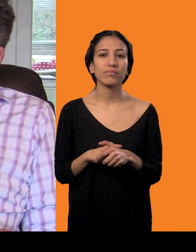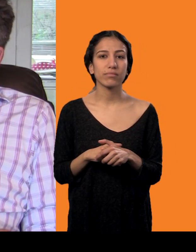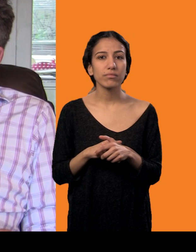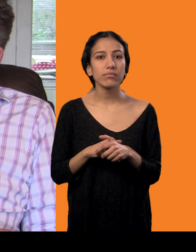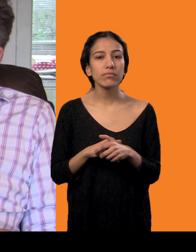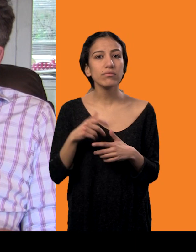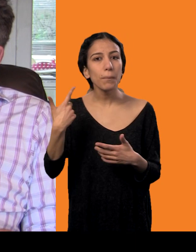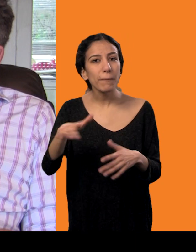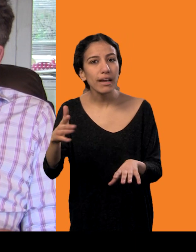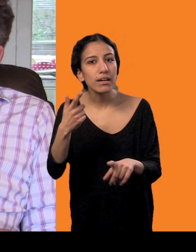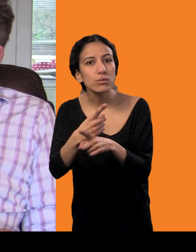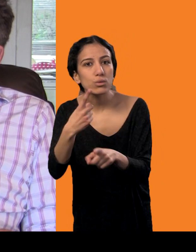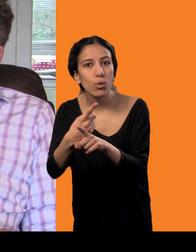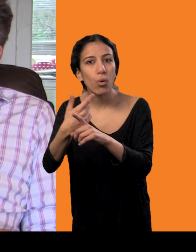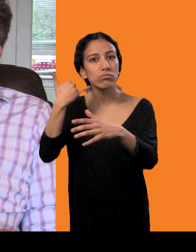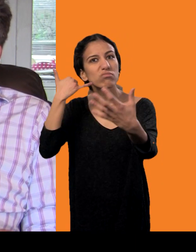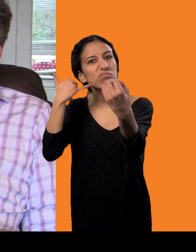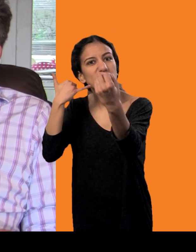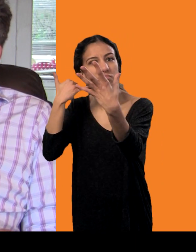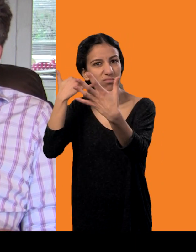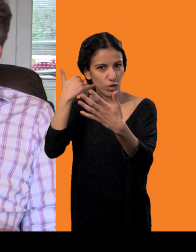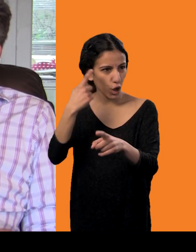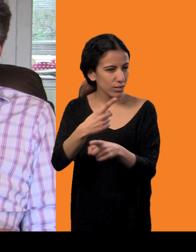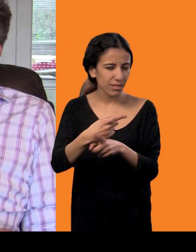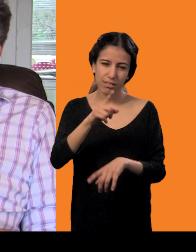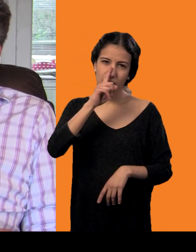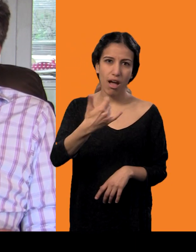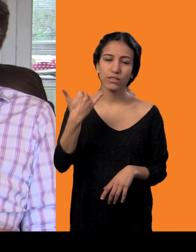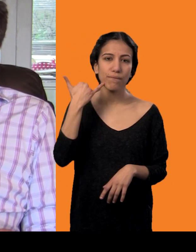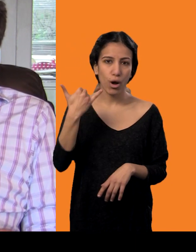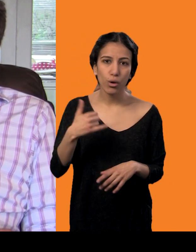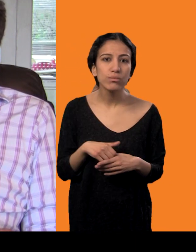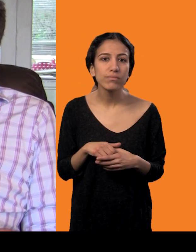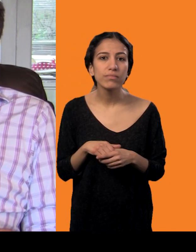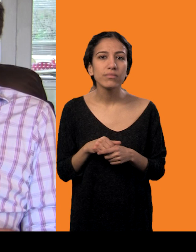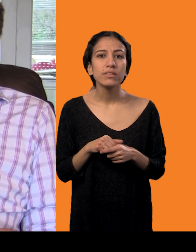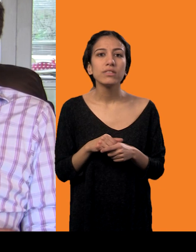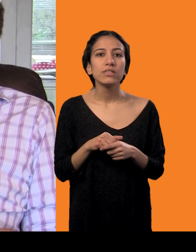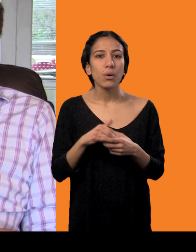14 years ago, they were quite new then. So they could speak to Lucy